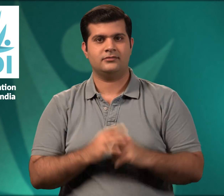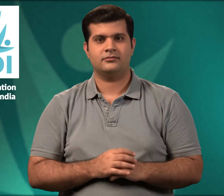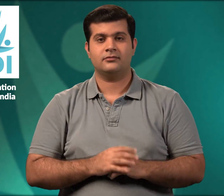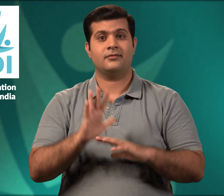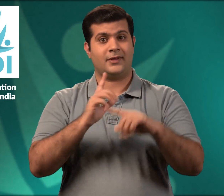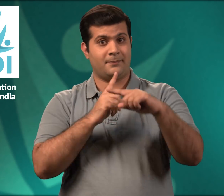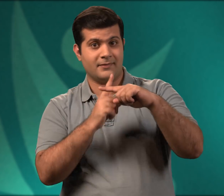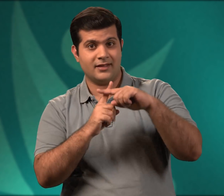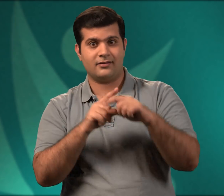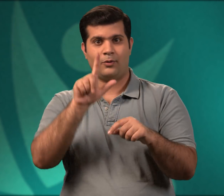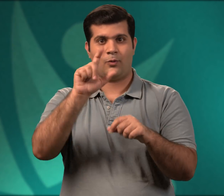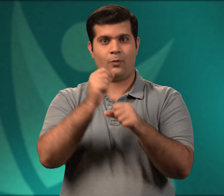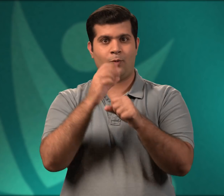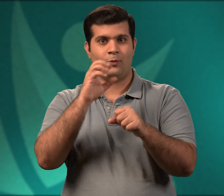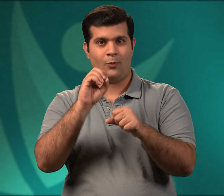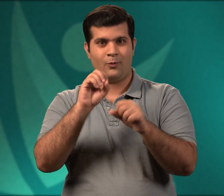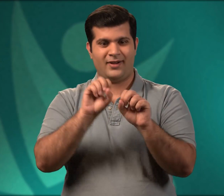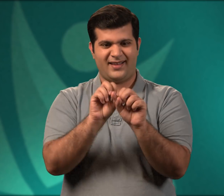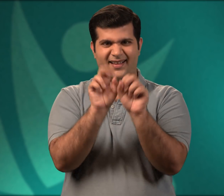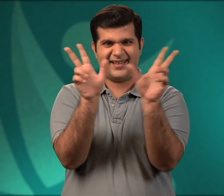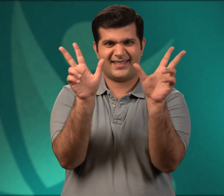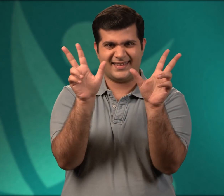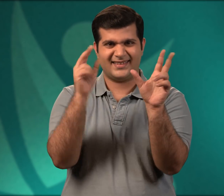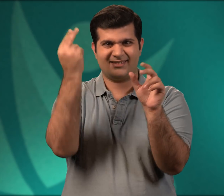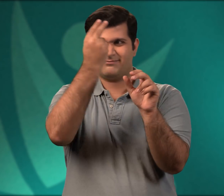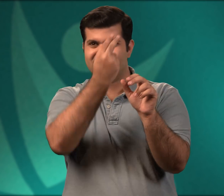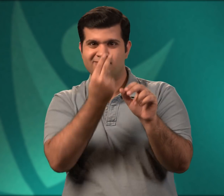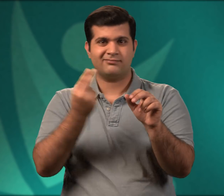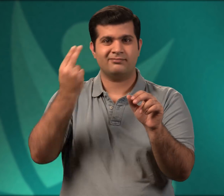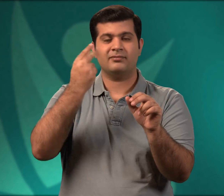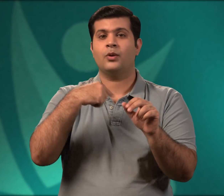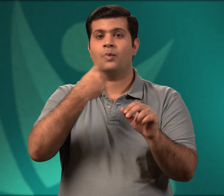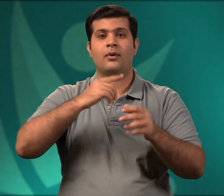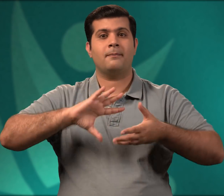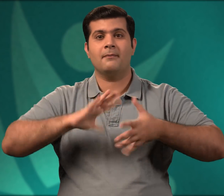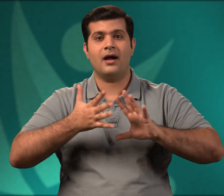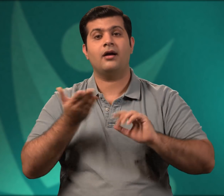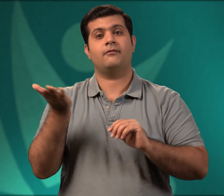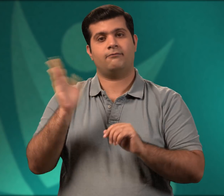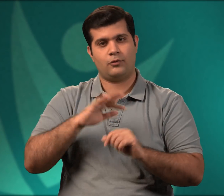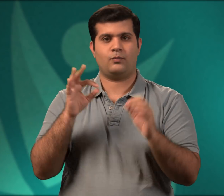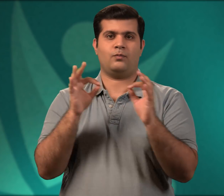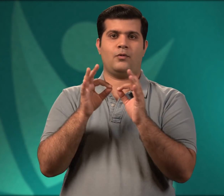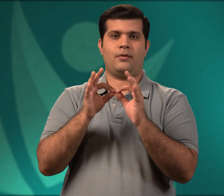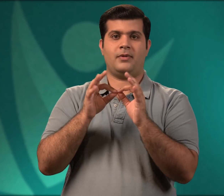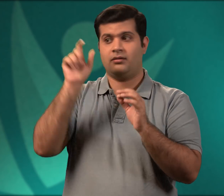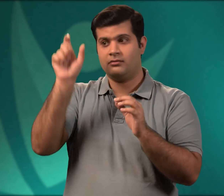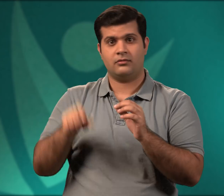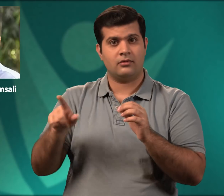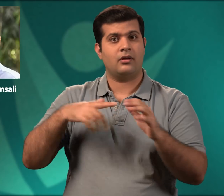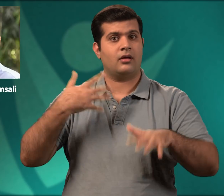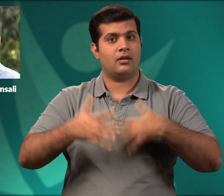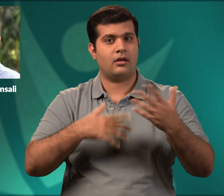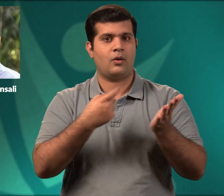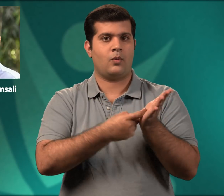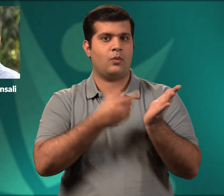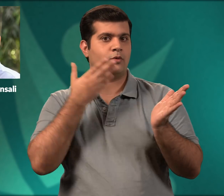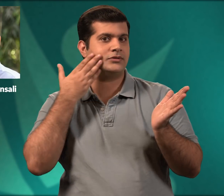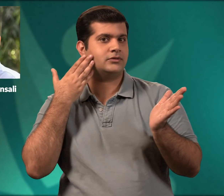The YADI logo was designed by Rushabh Bhansali, a resident of Mumbai.